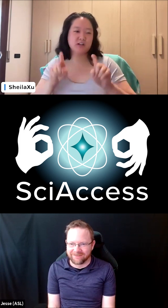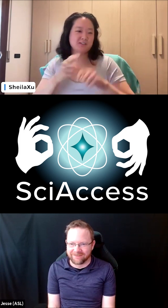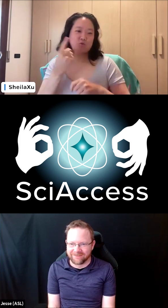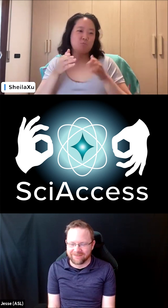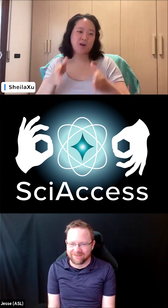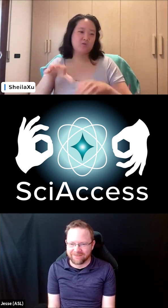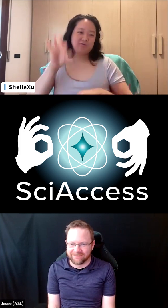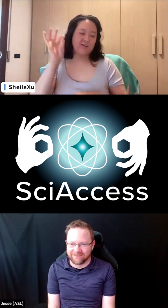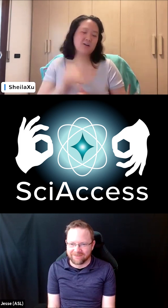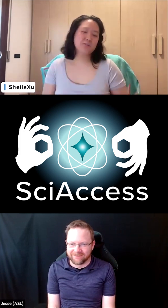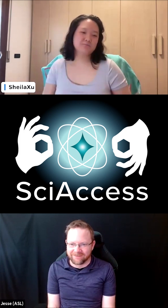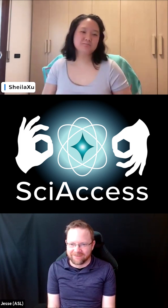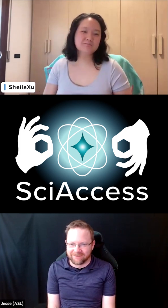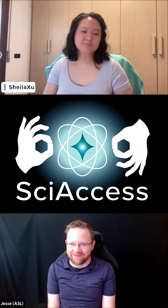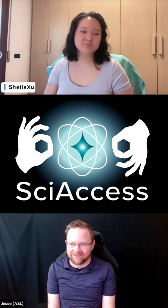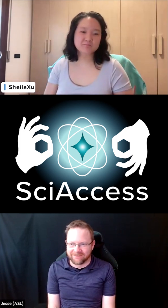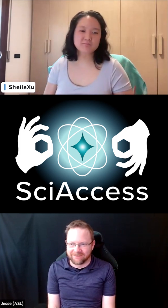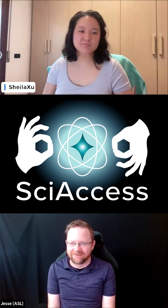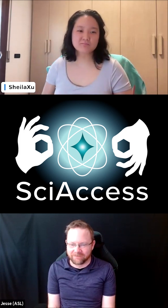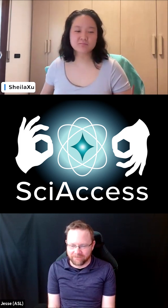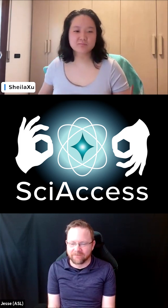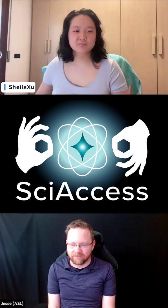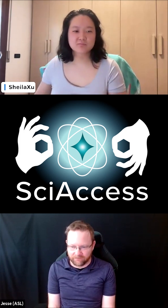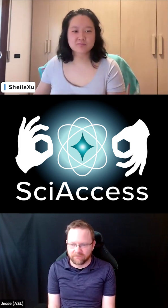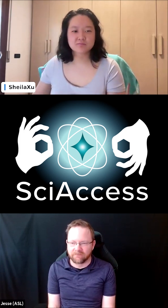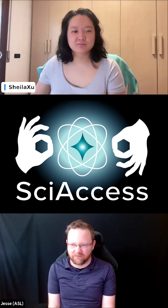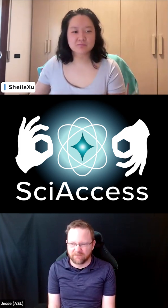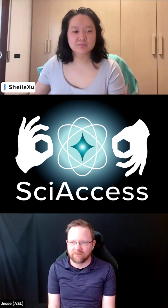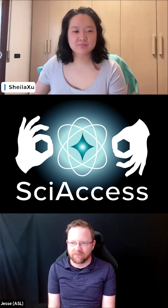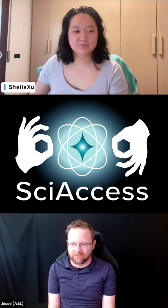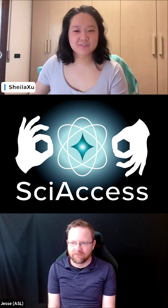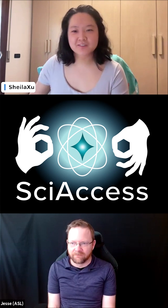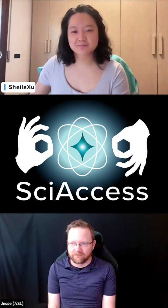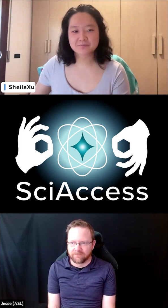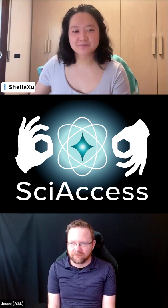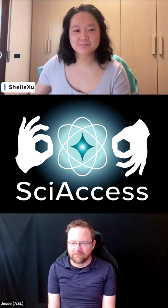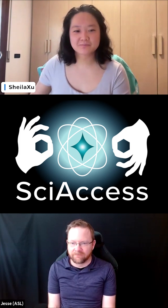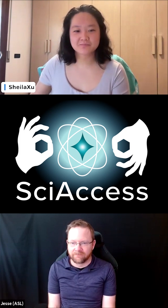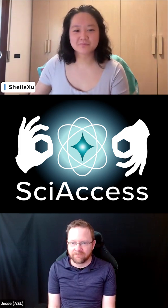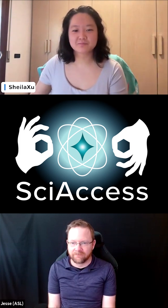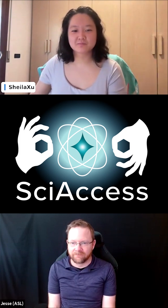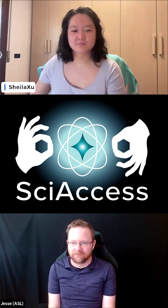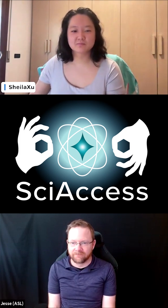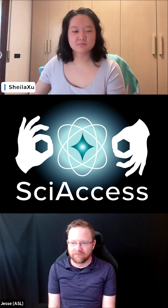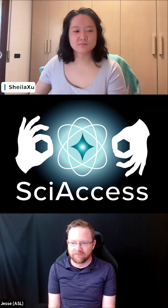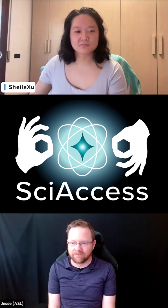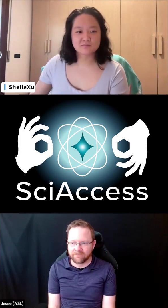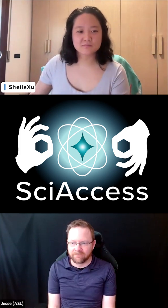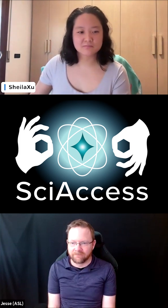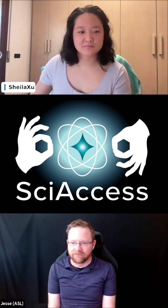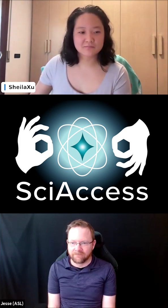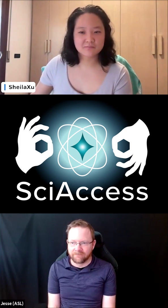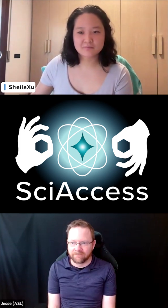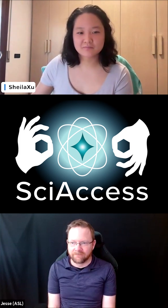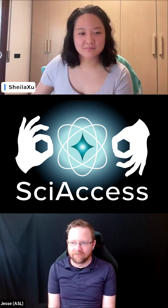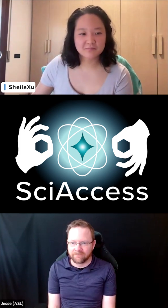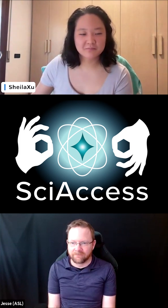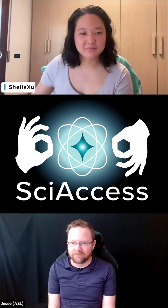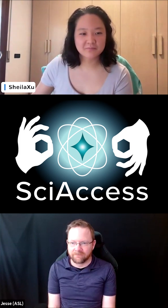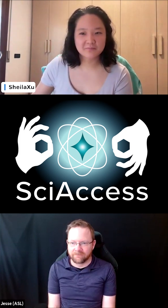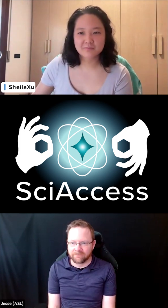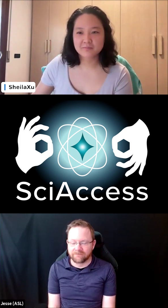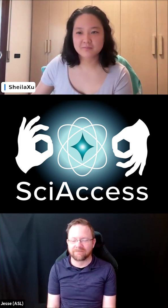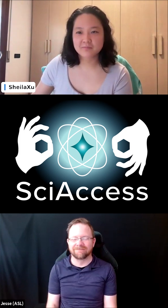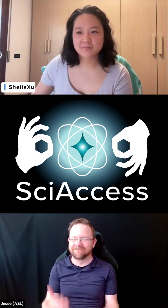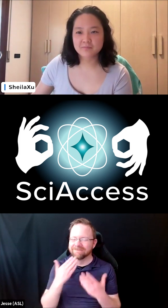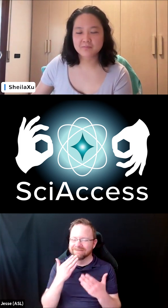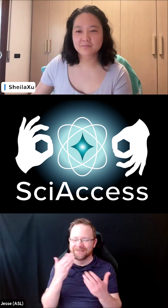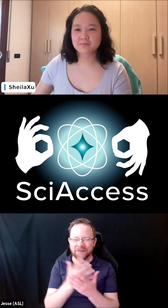Thank you, I'm excited to see the day